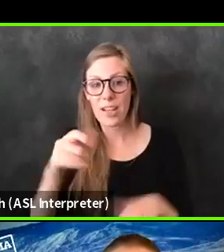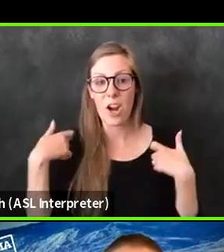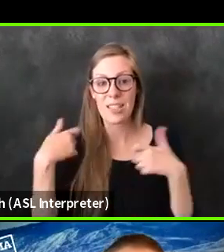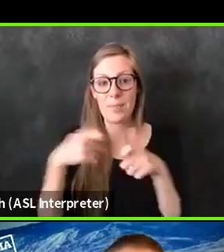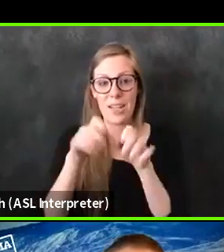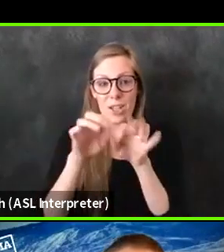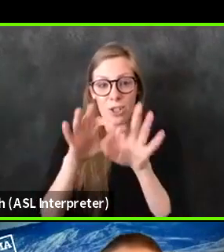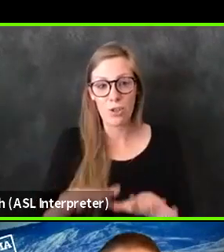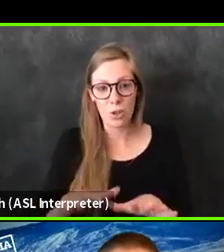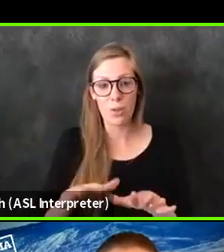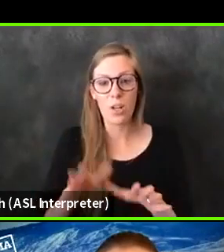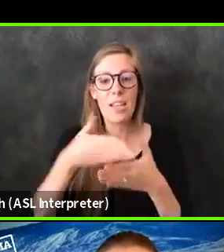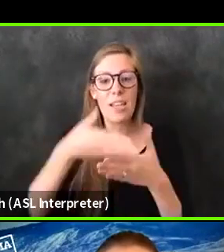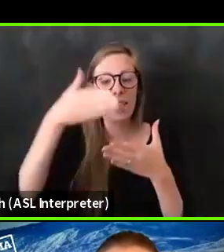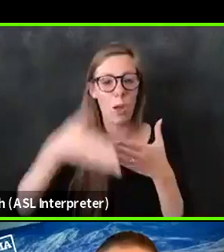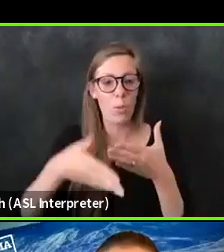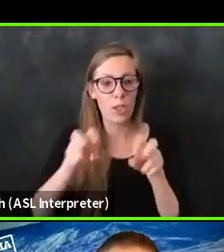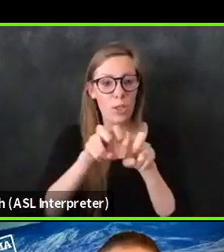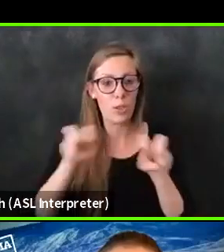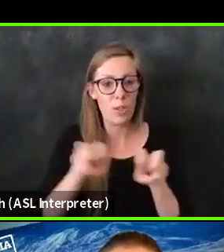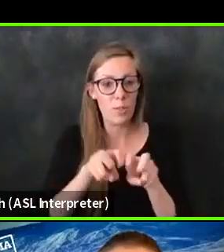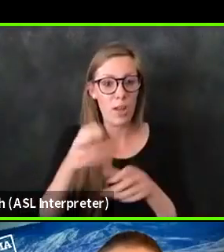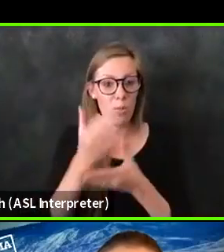that will conclude the panel portion of our briefing today.